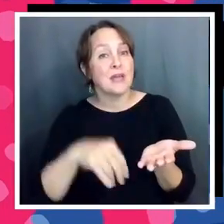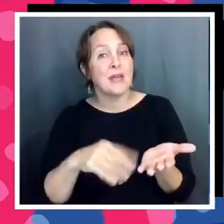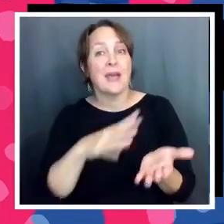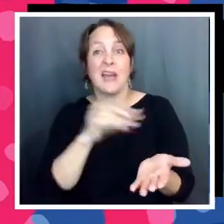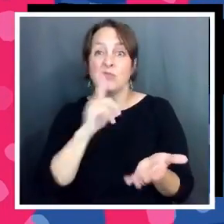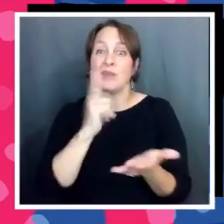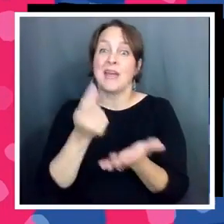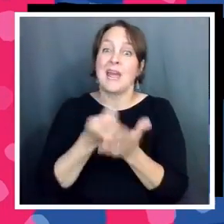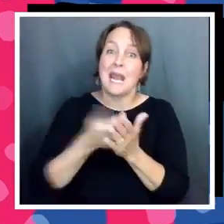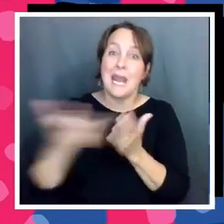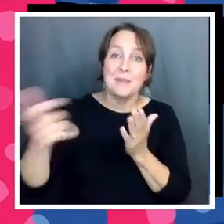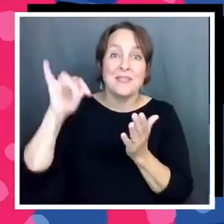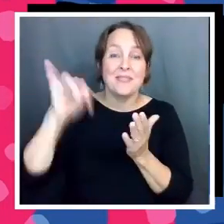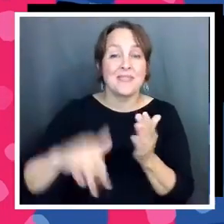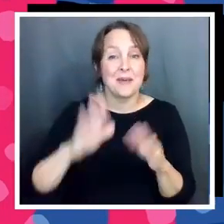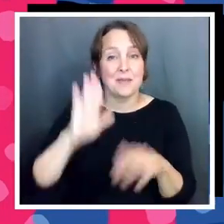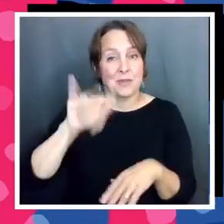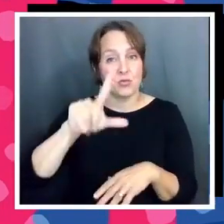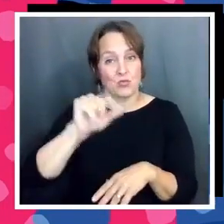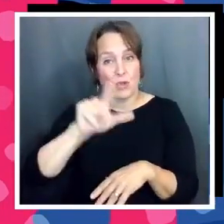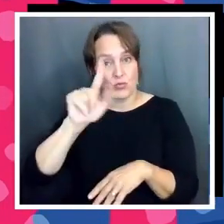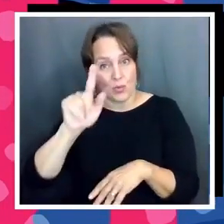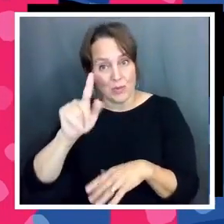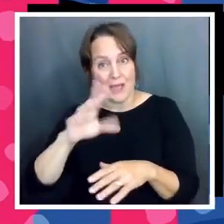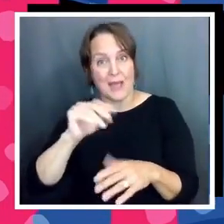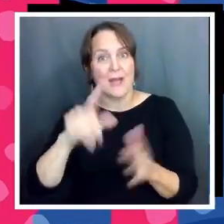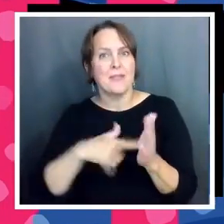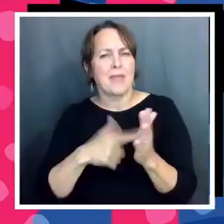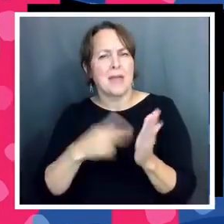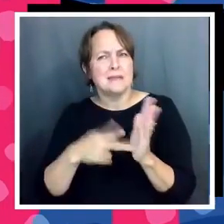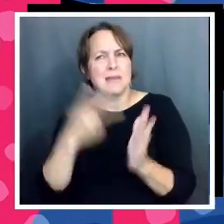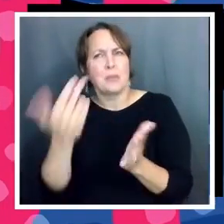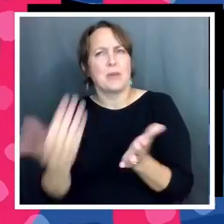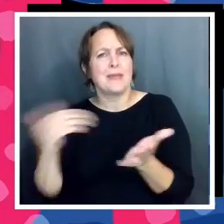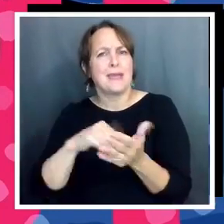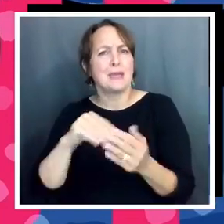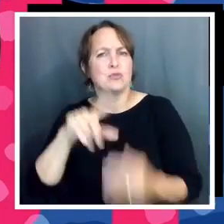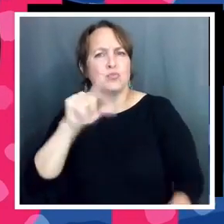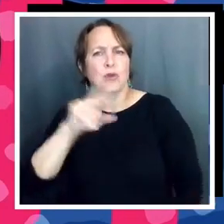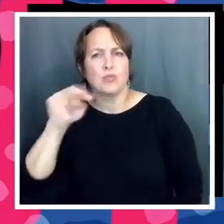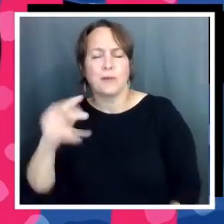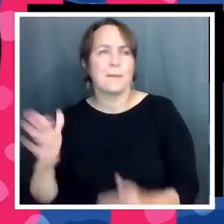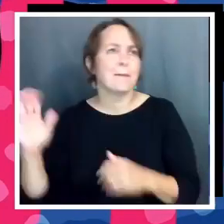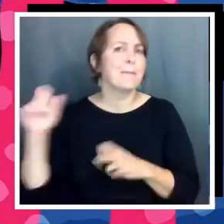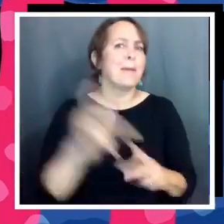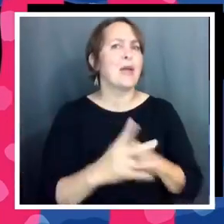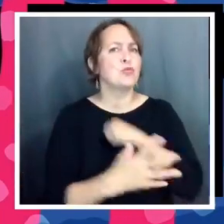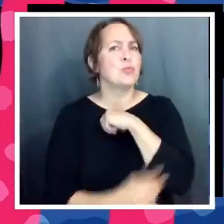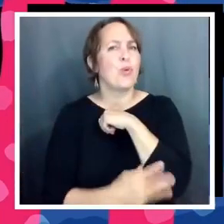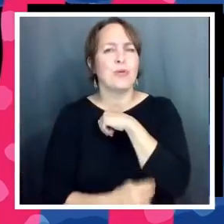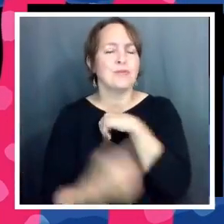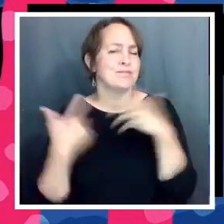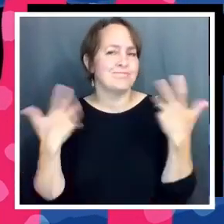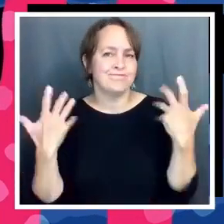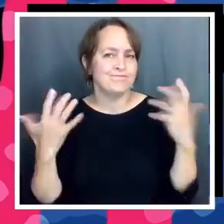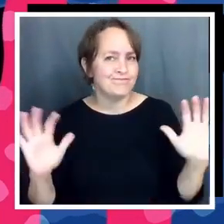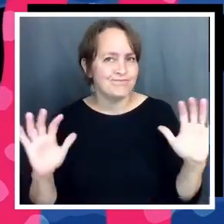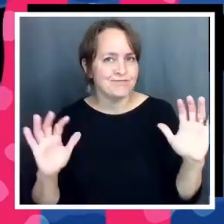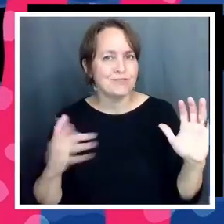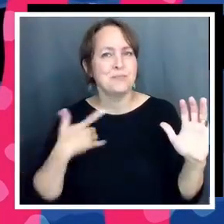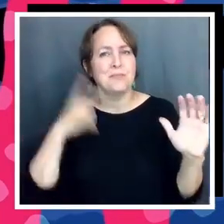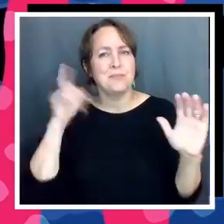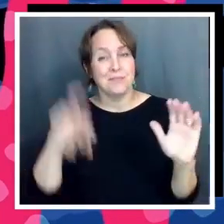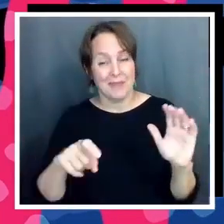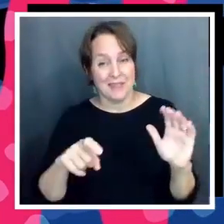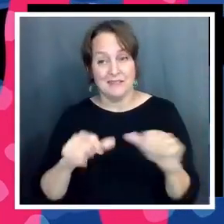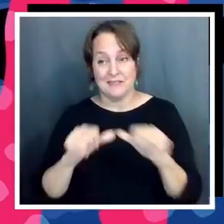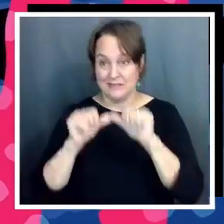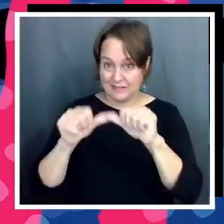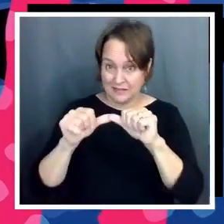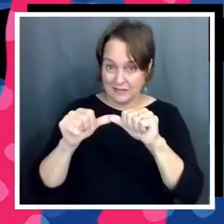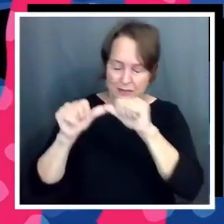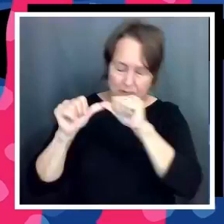55 PERCENT AND ELIMINATE